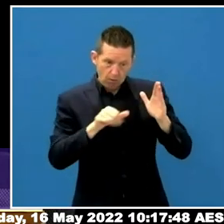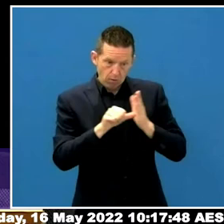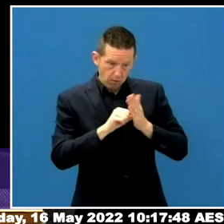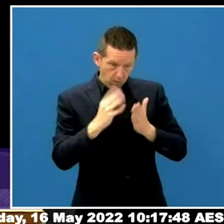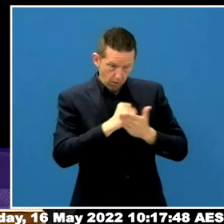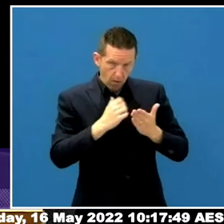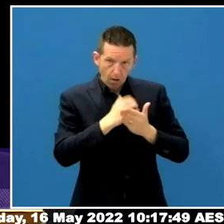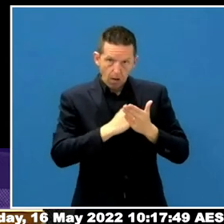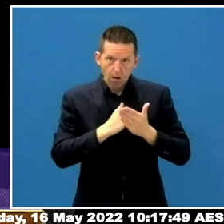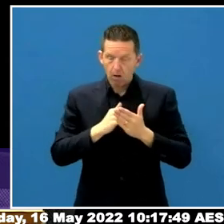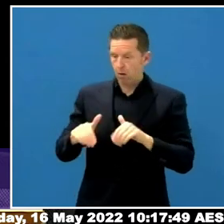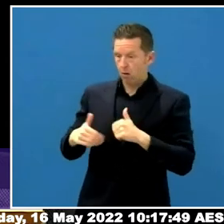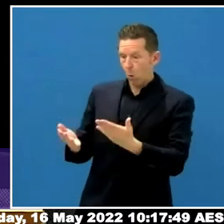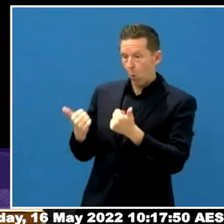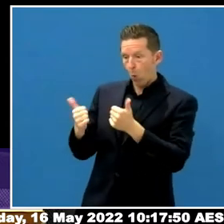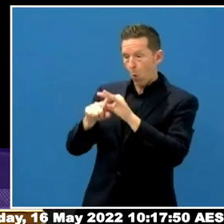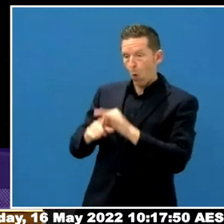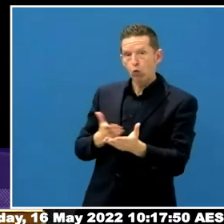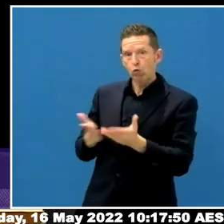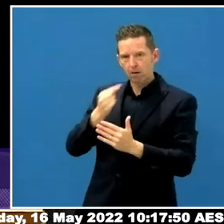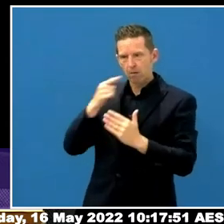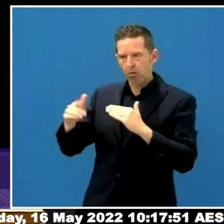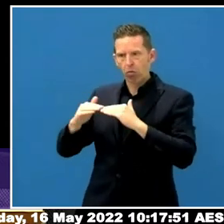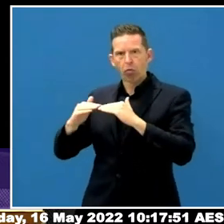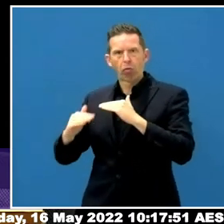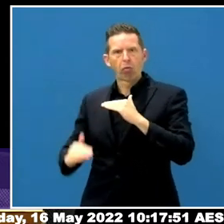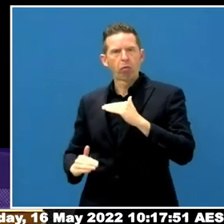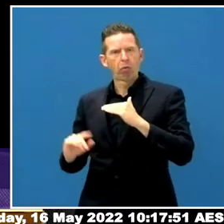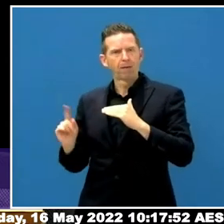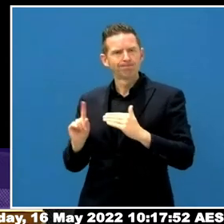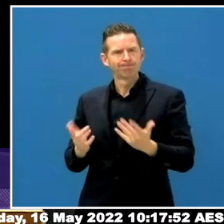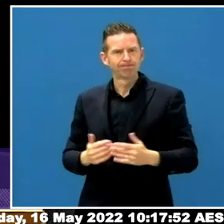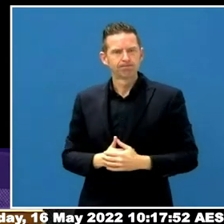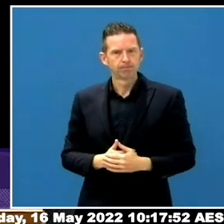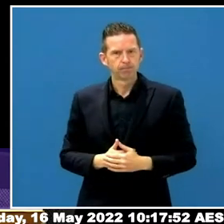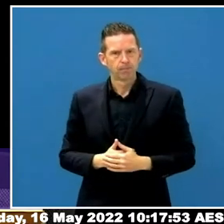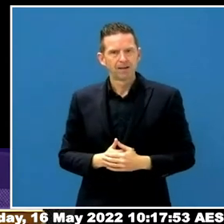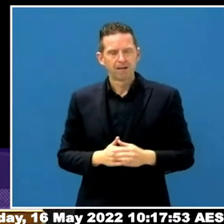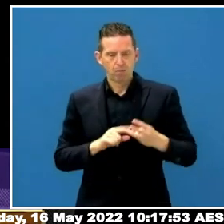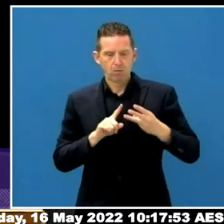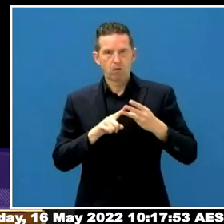Thirdly, you will hear evidence from former Afford staff, two of whom provided direct